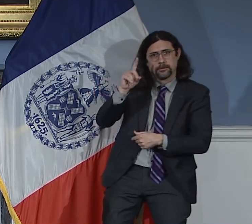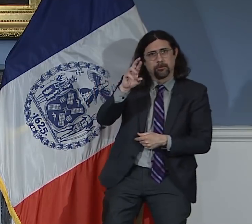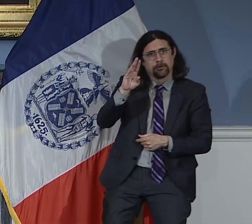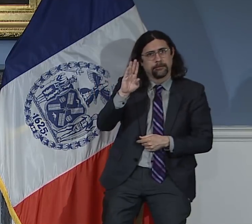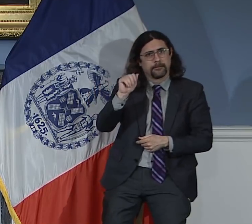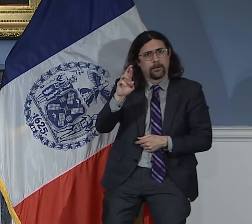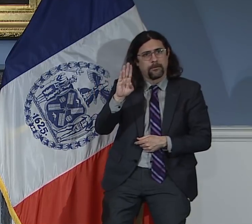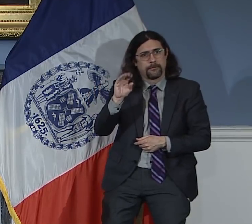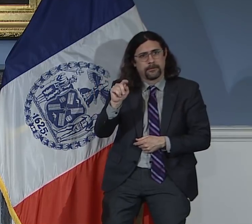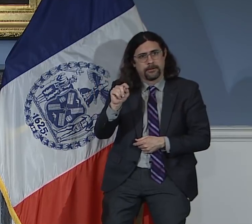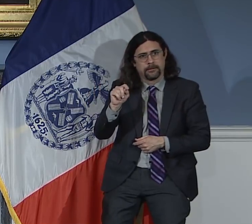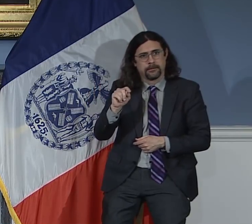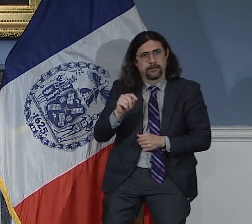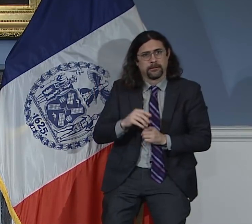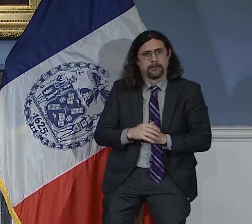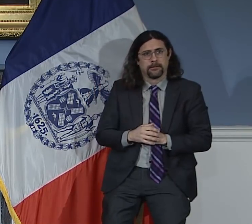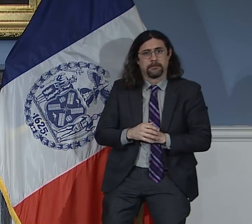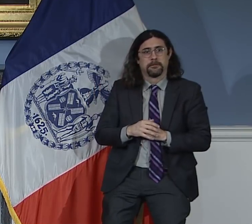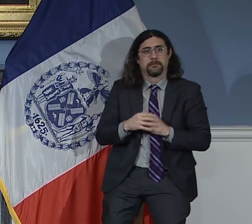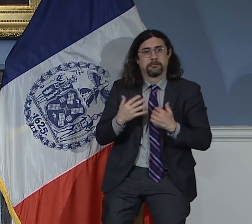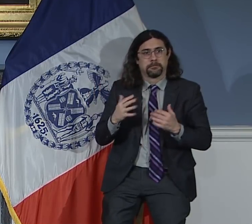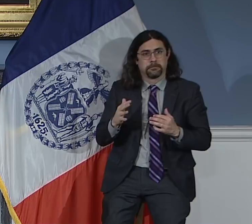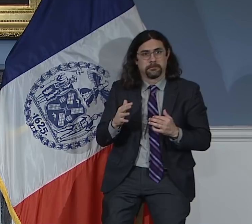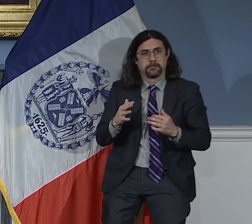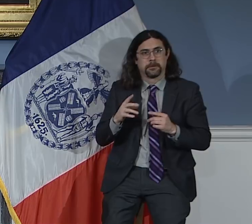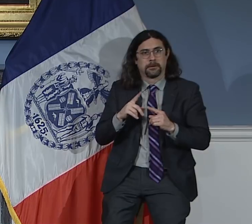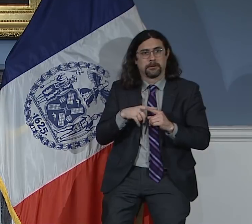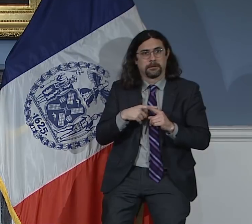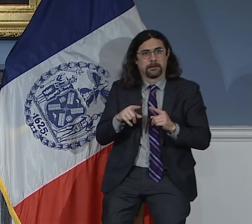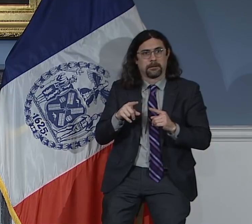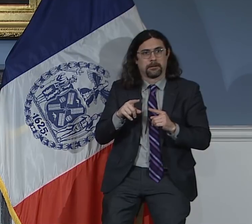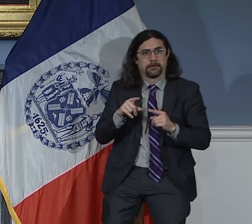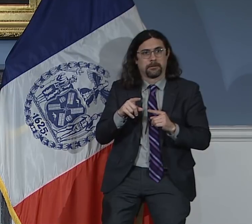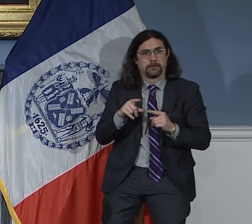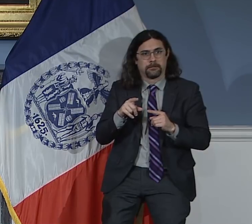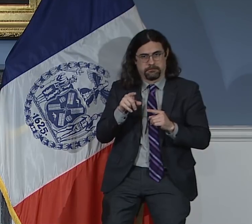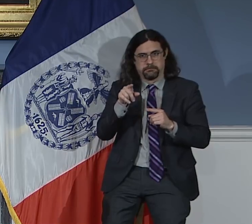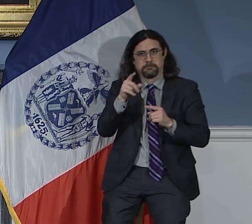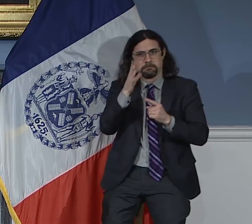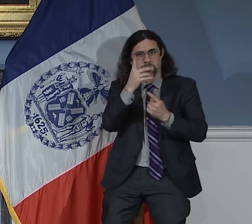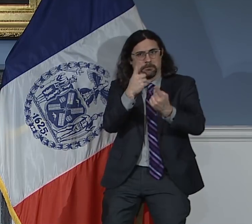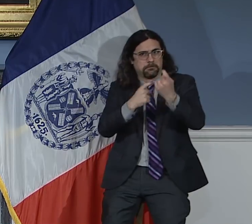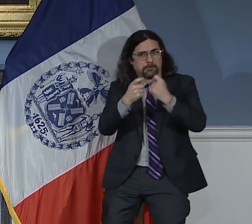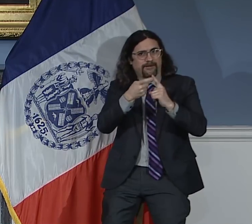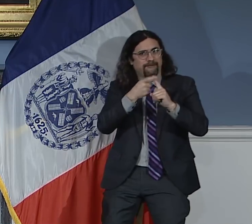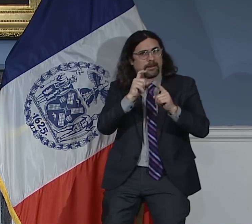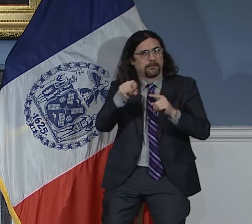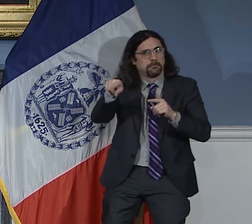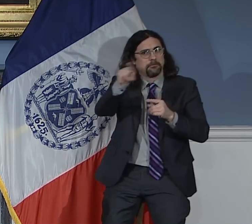INFORMATIONOW N, THEN YOU'LL HEAR FROM DR. BARBO